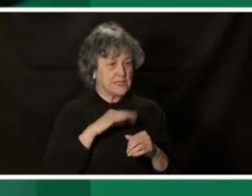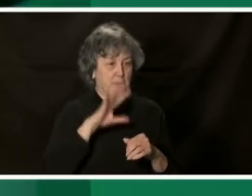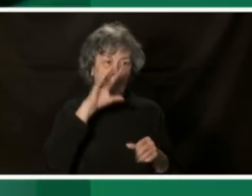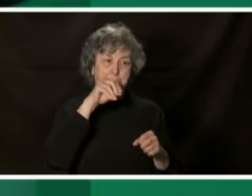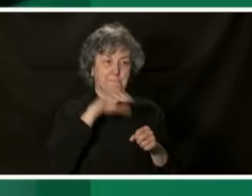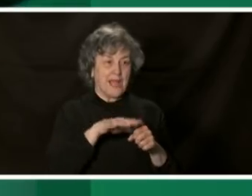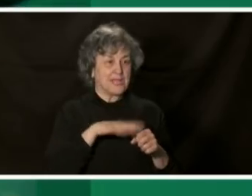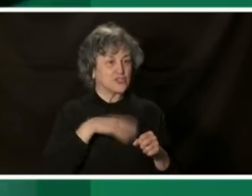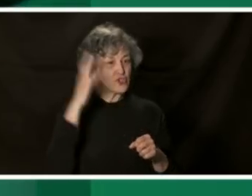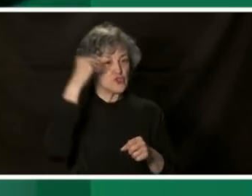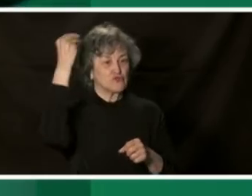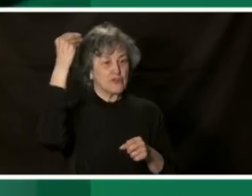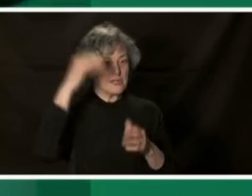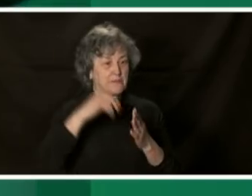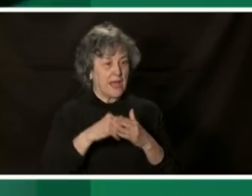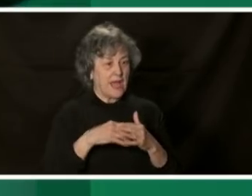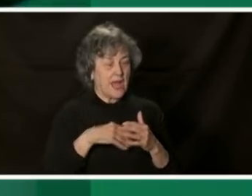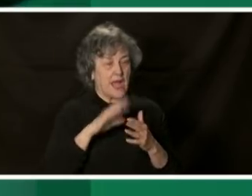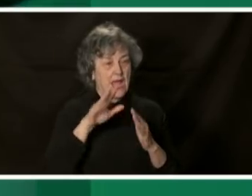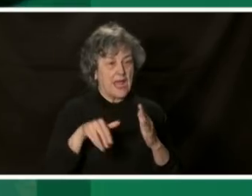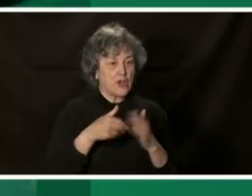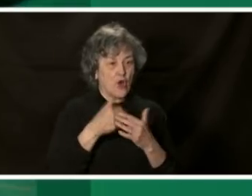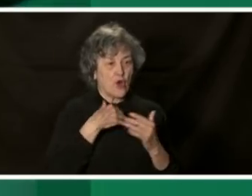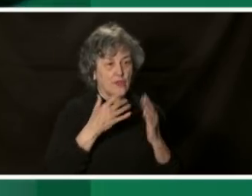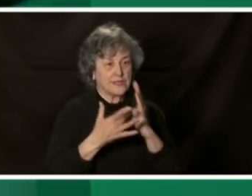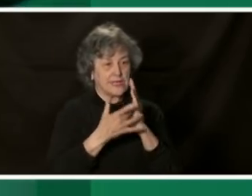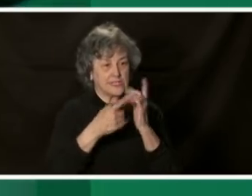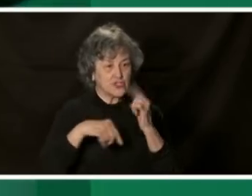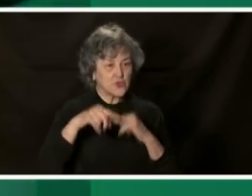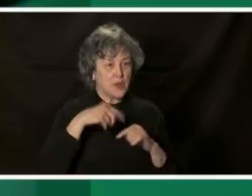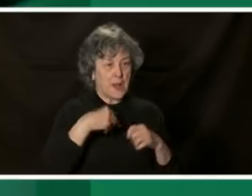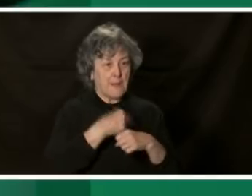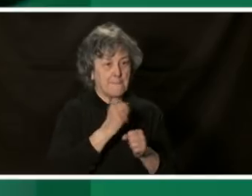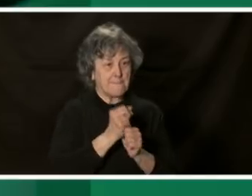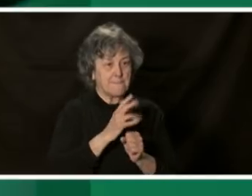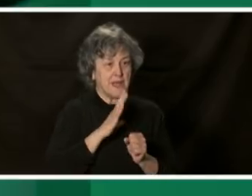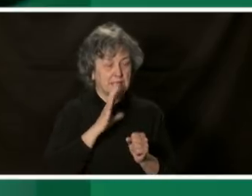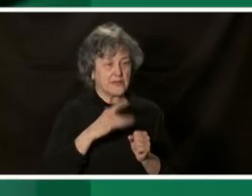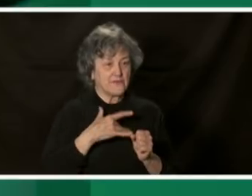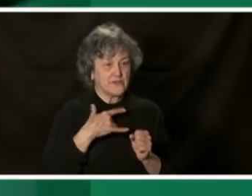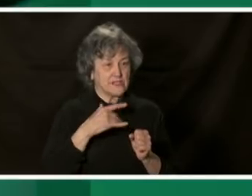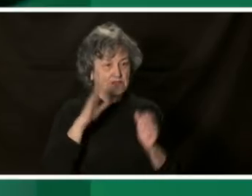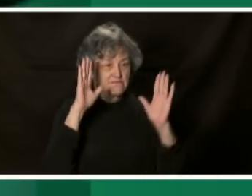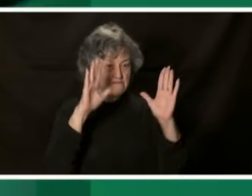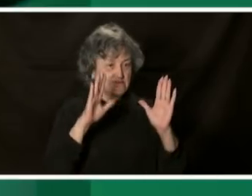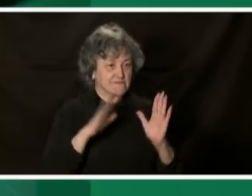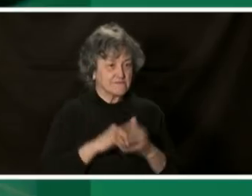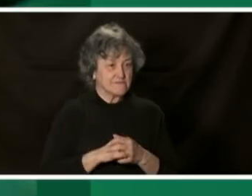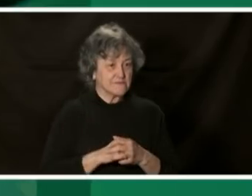IN INFORMATION TECHNOLOGY ON LINE, AND MAKING IT TO THE FINISH LINE. » HI, EVERYONE.